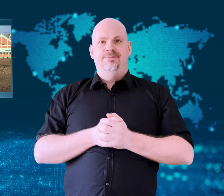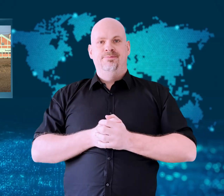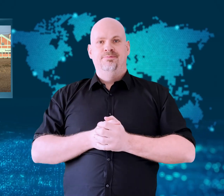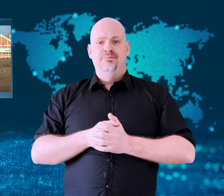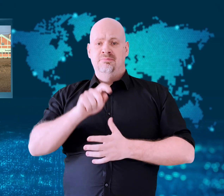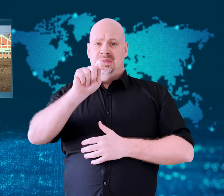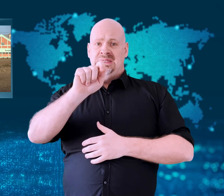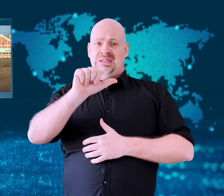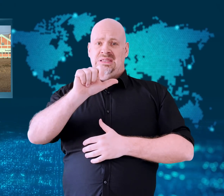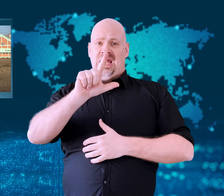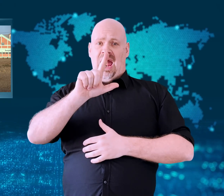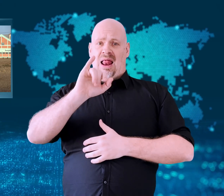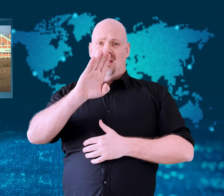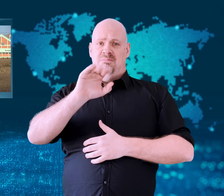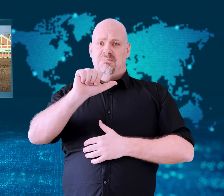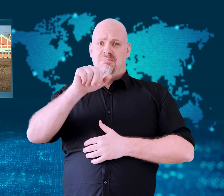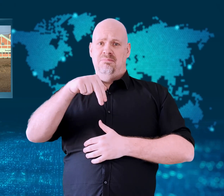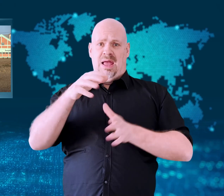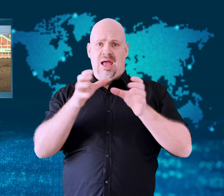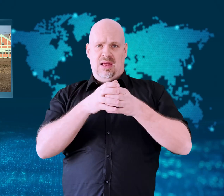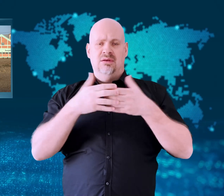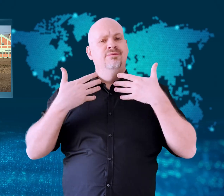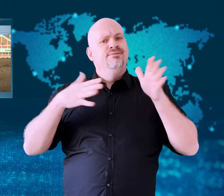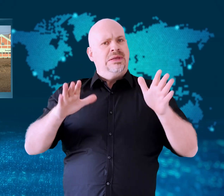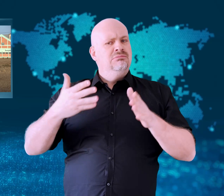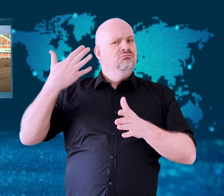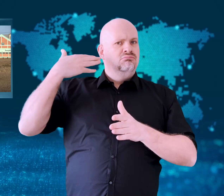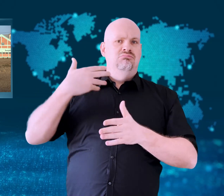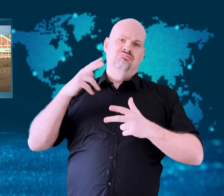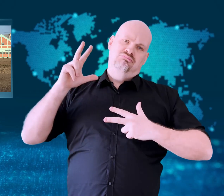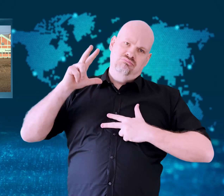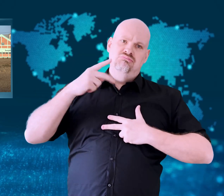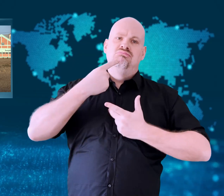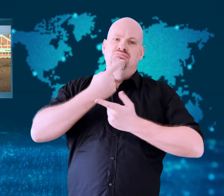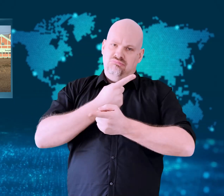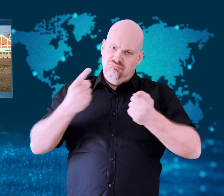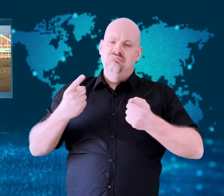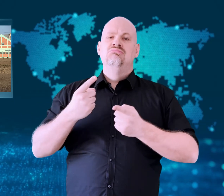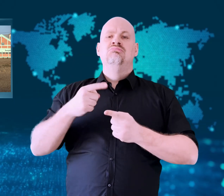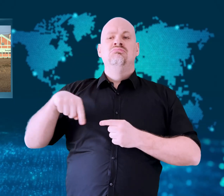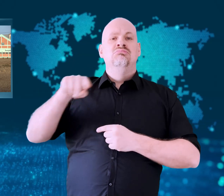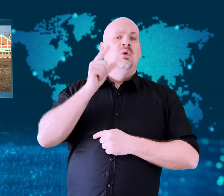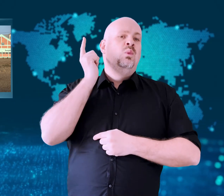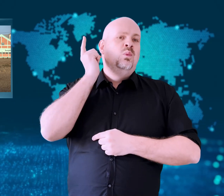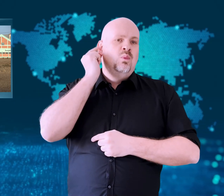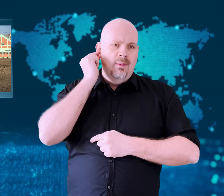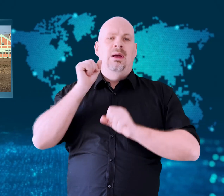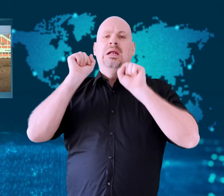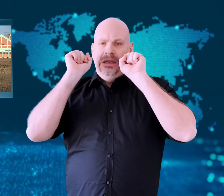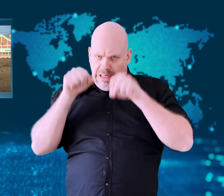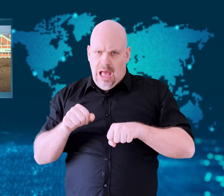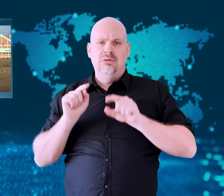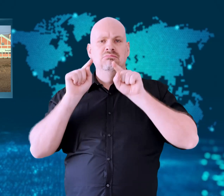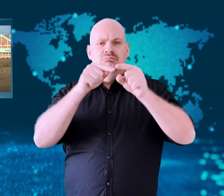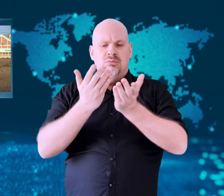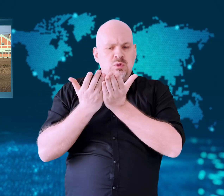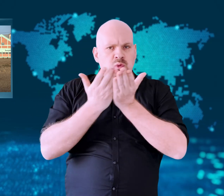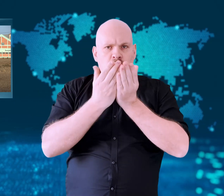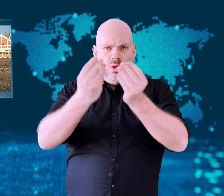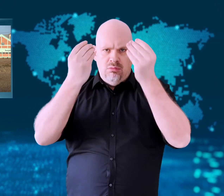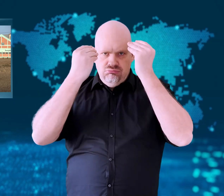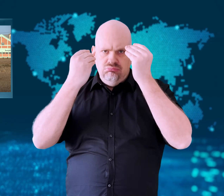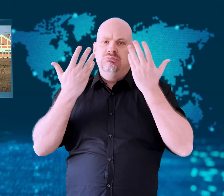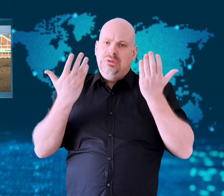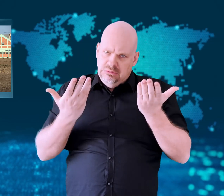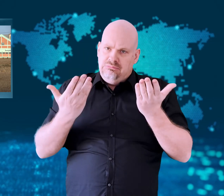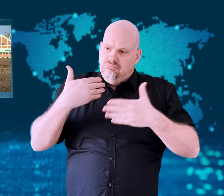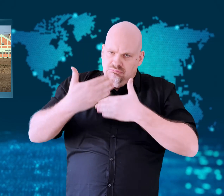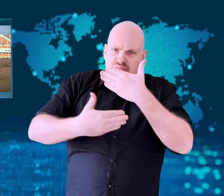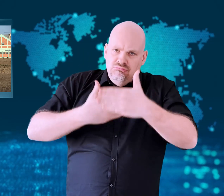The Taliban had promised that women would be allowed to attend school.